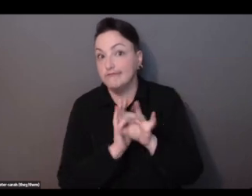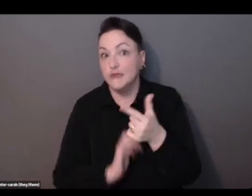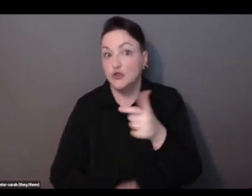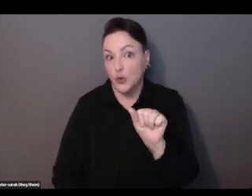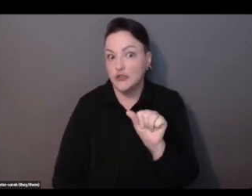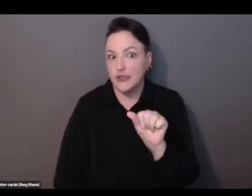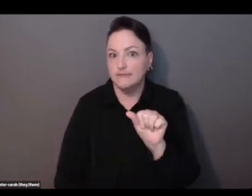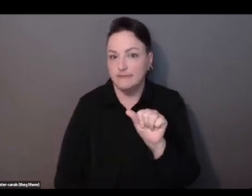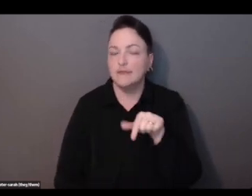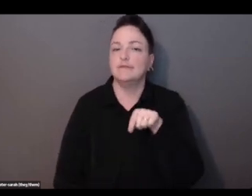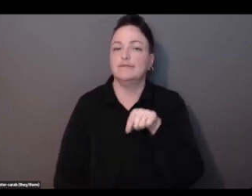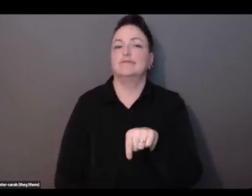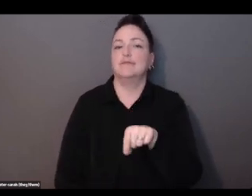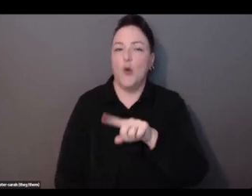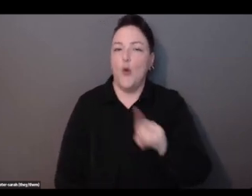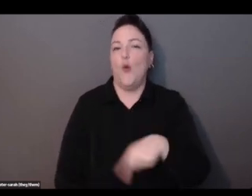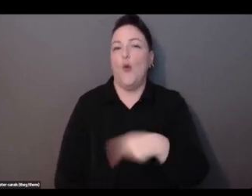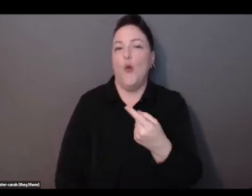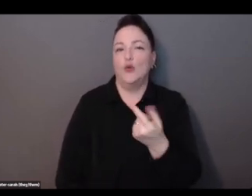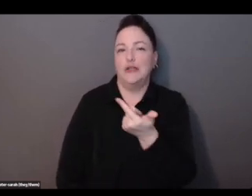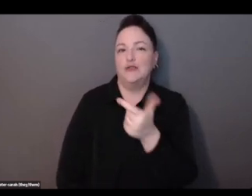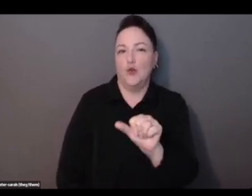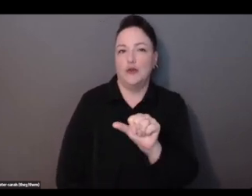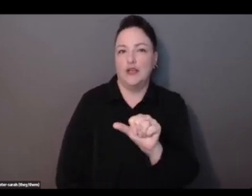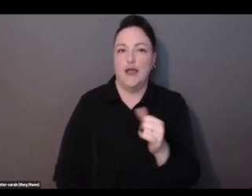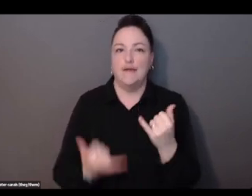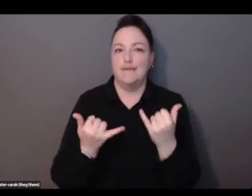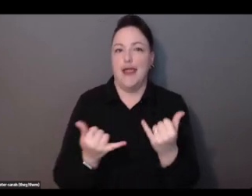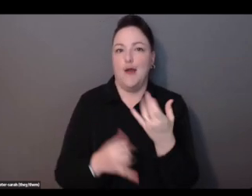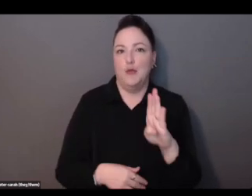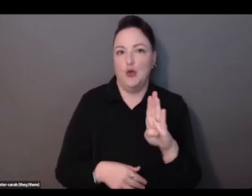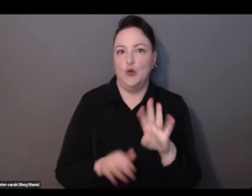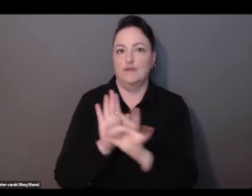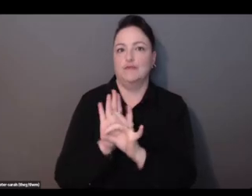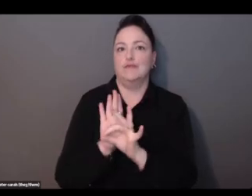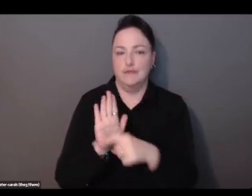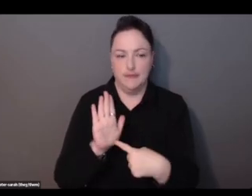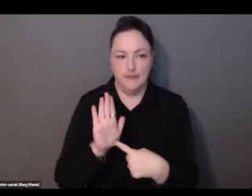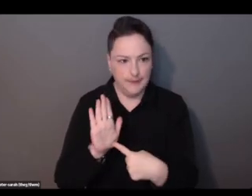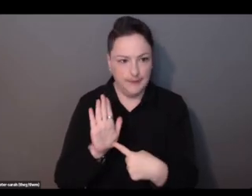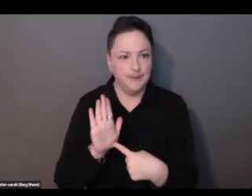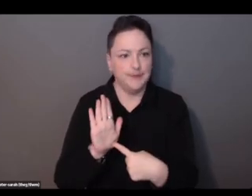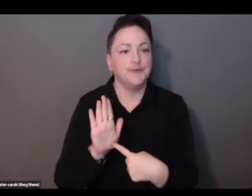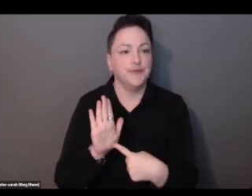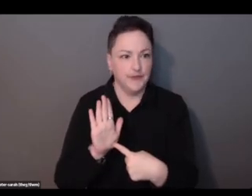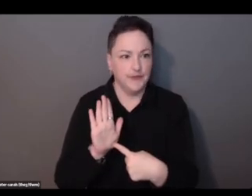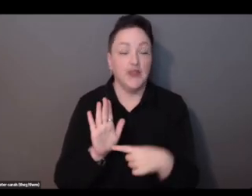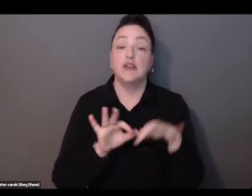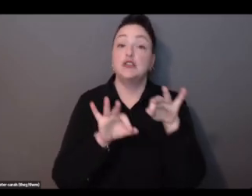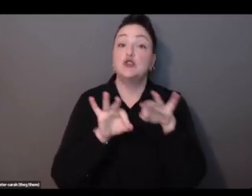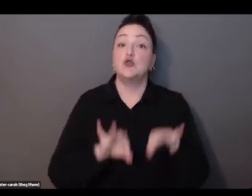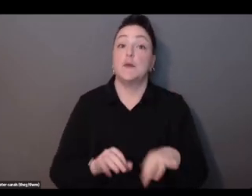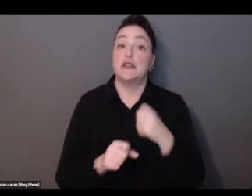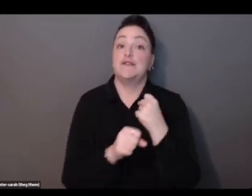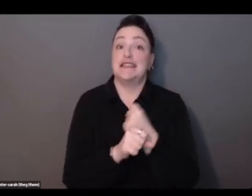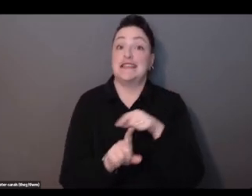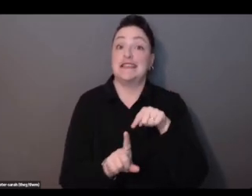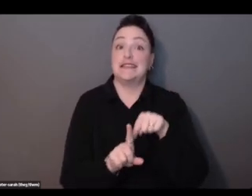is highlighted in blue in the US map. The descriptive statistics now are just referring to adults who need LTSS in Georgia,